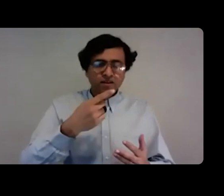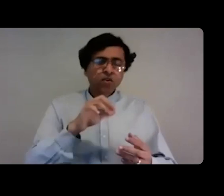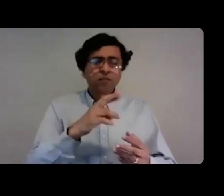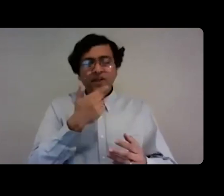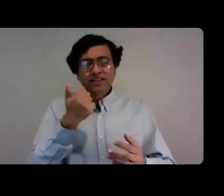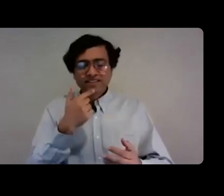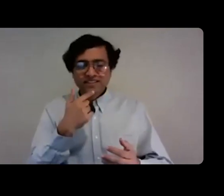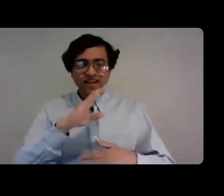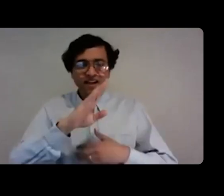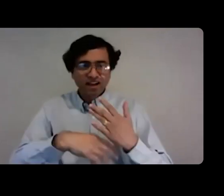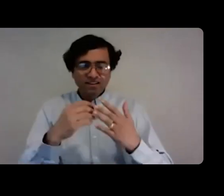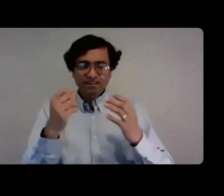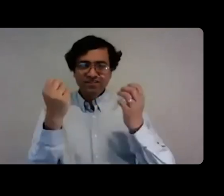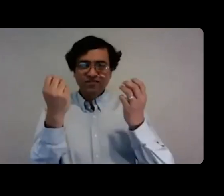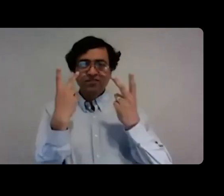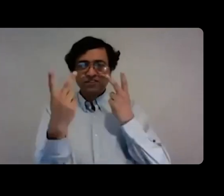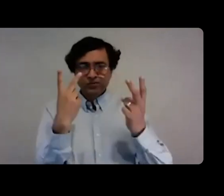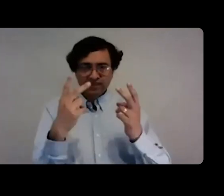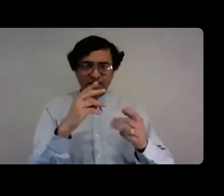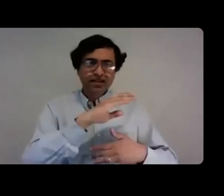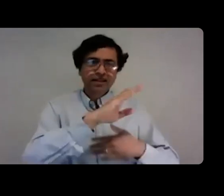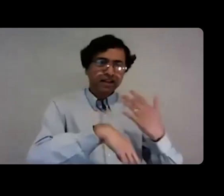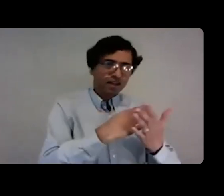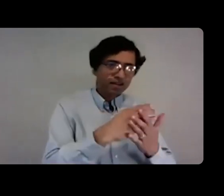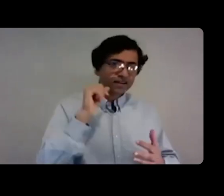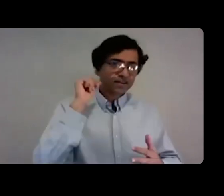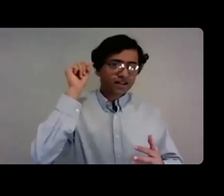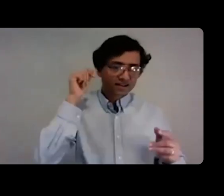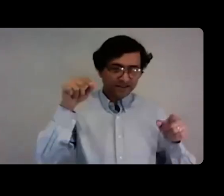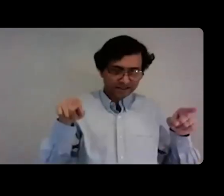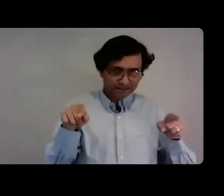using sign language and everybody -- I should say all are using a visual modality or